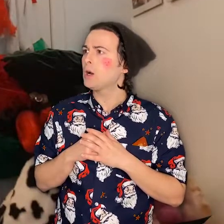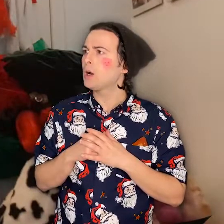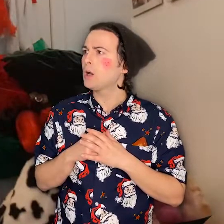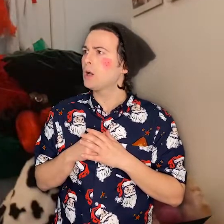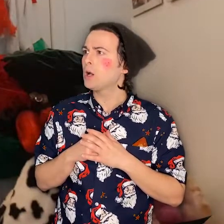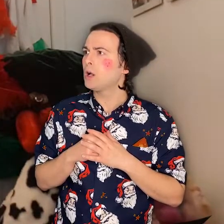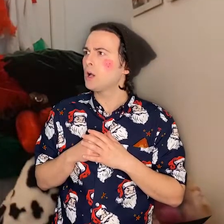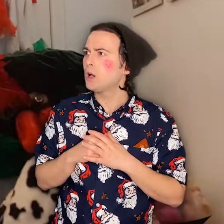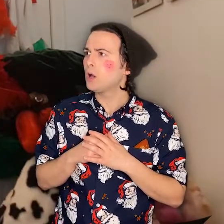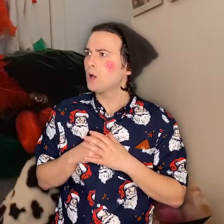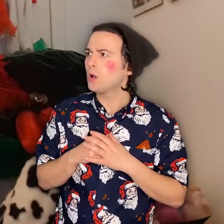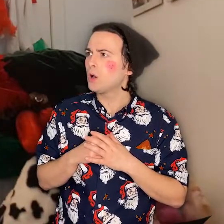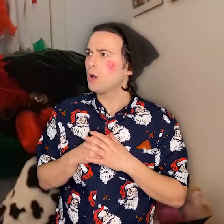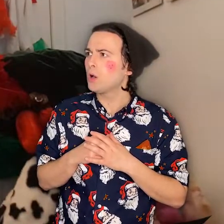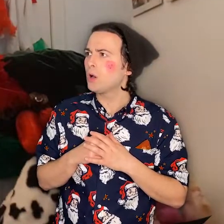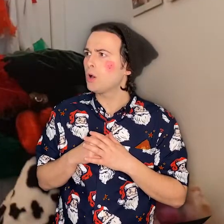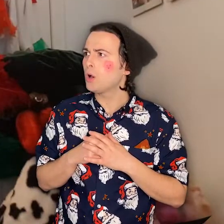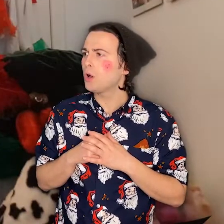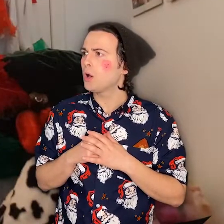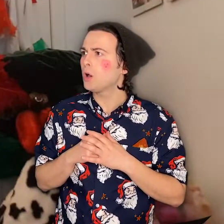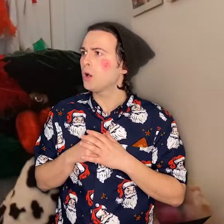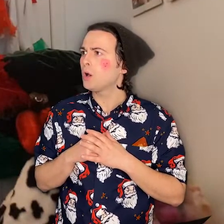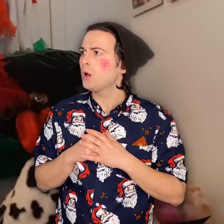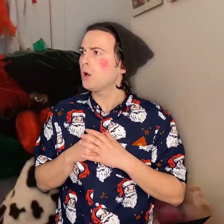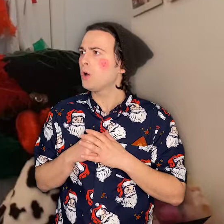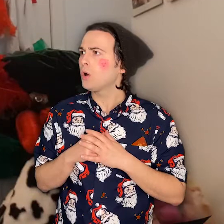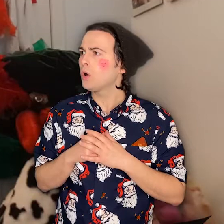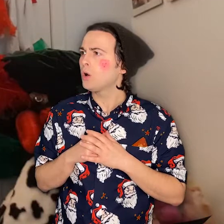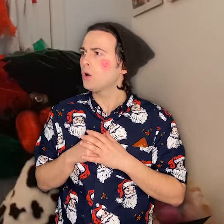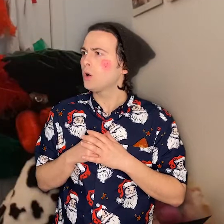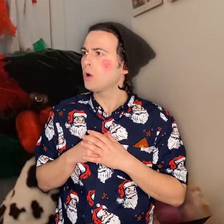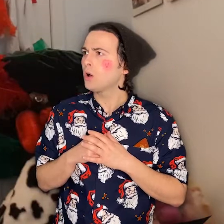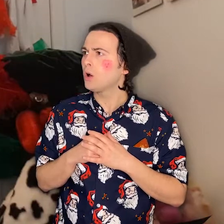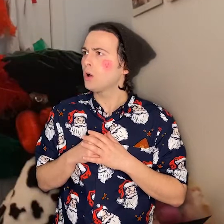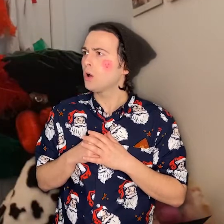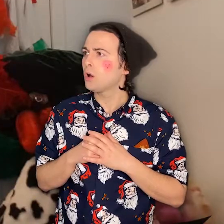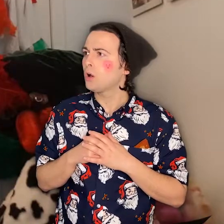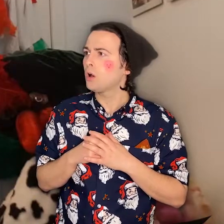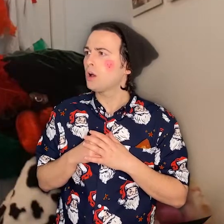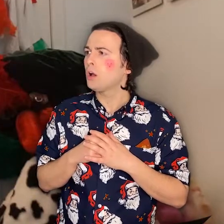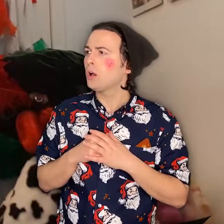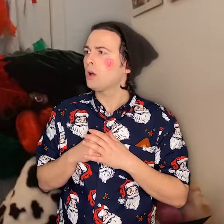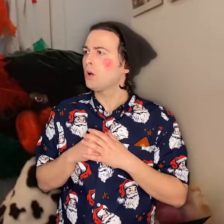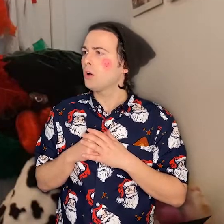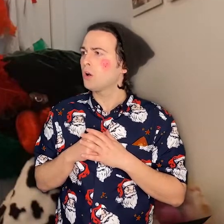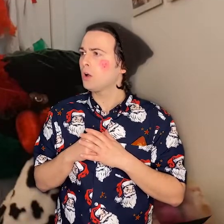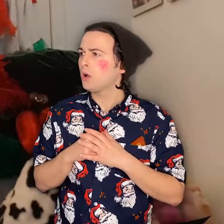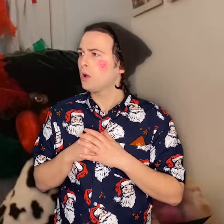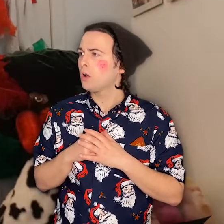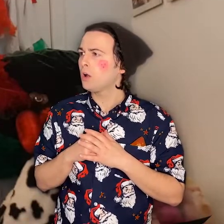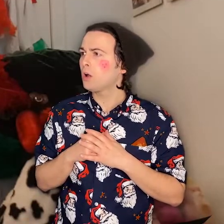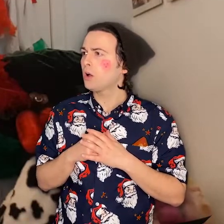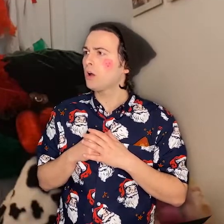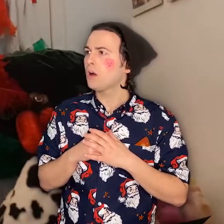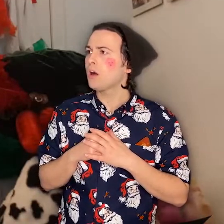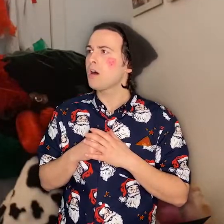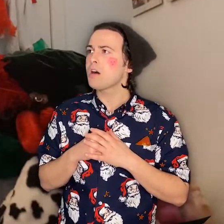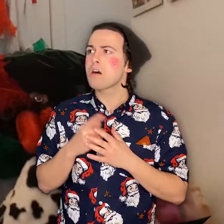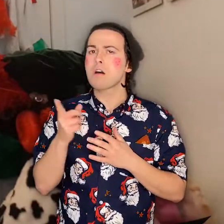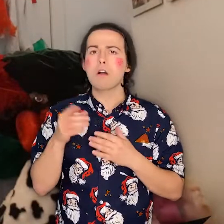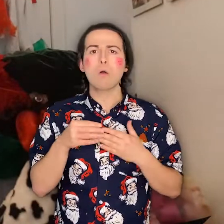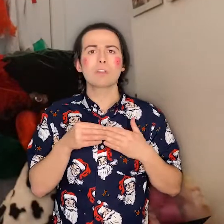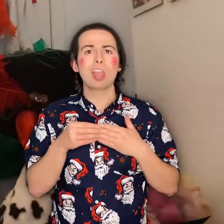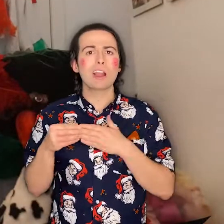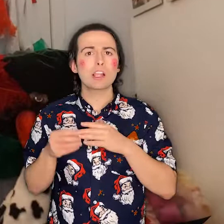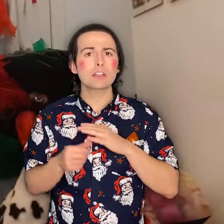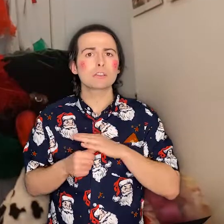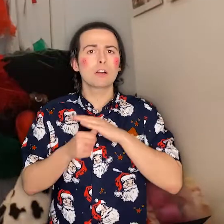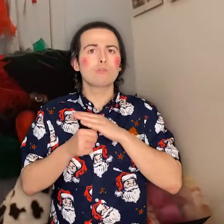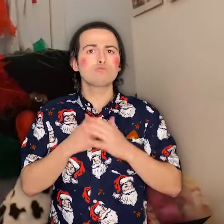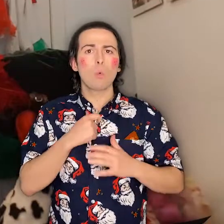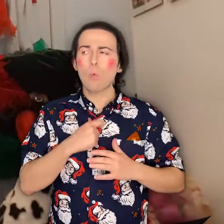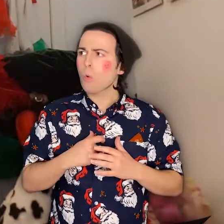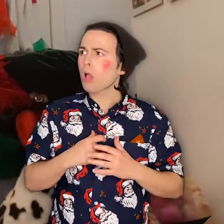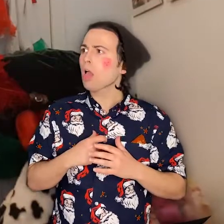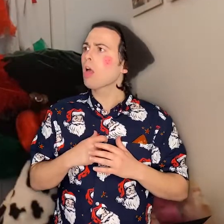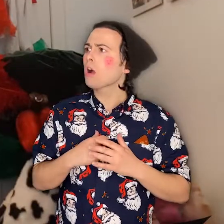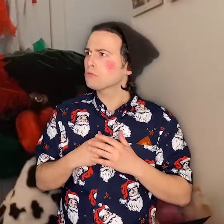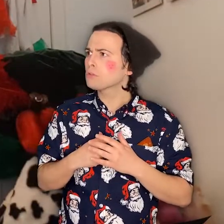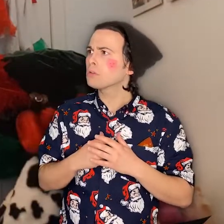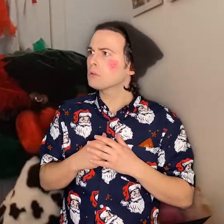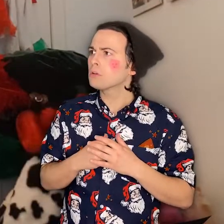times Cyndi – What about Home Alone 2